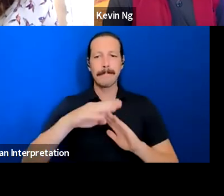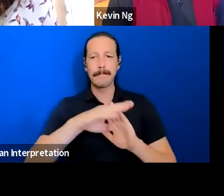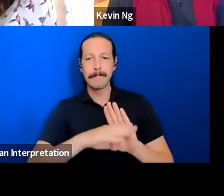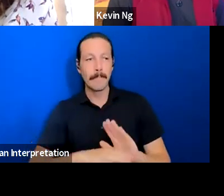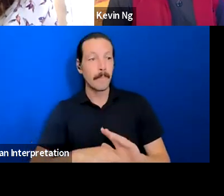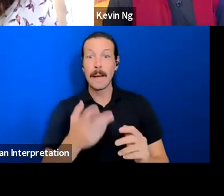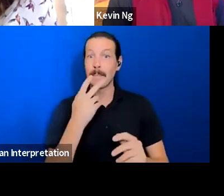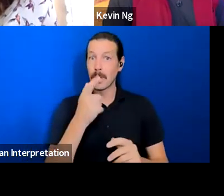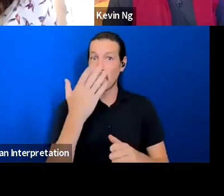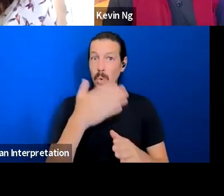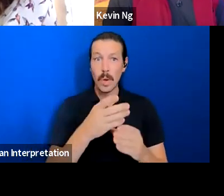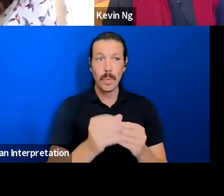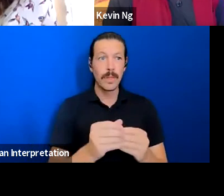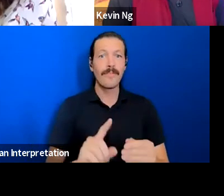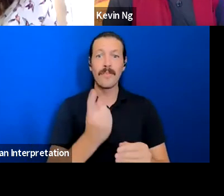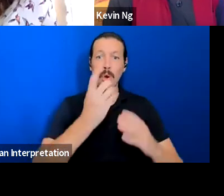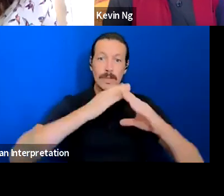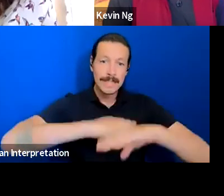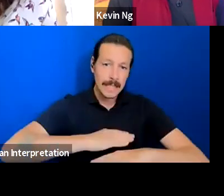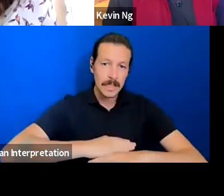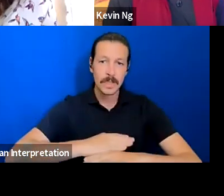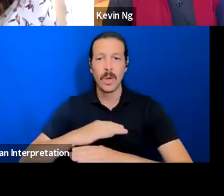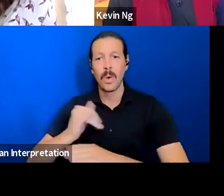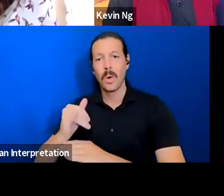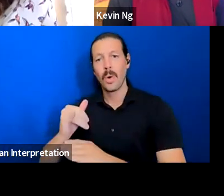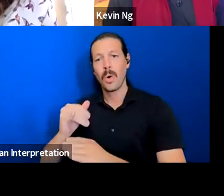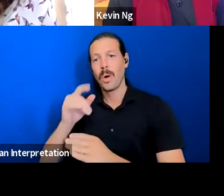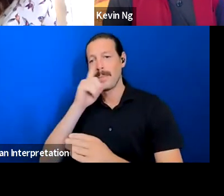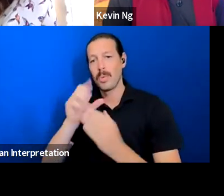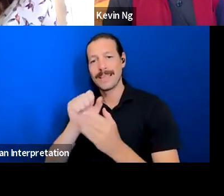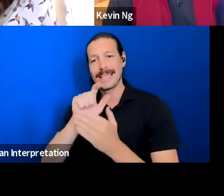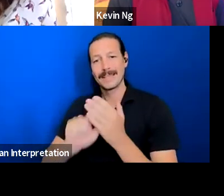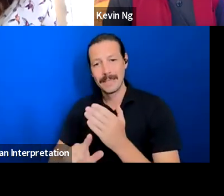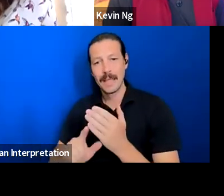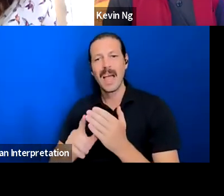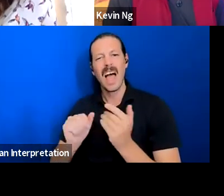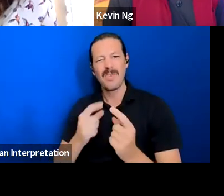there's some very clear and helpful protocols around those things. And I guess lastly,